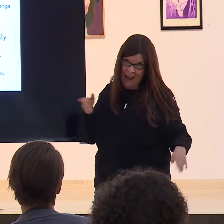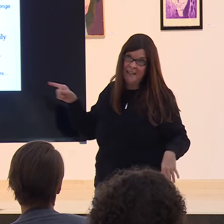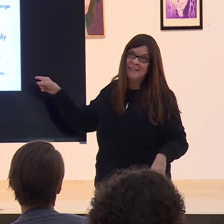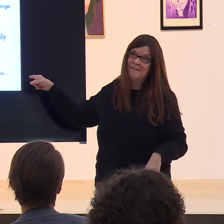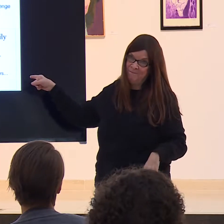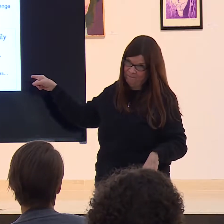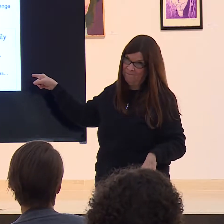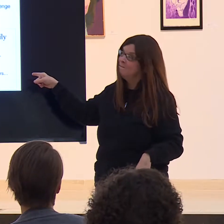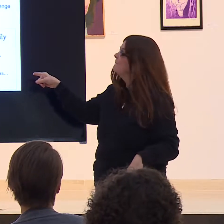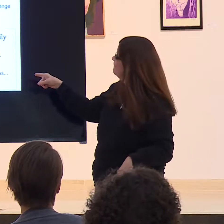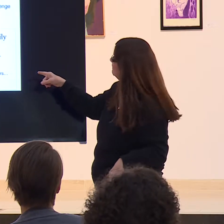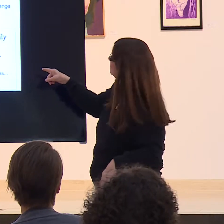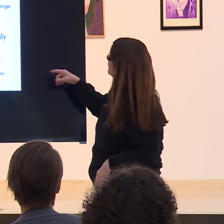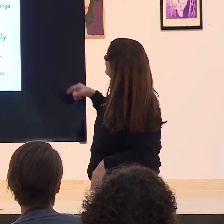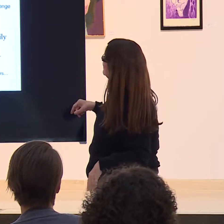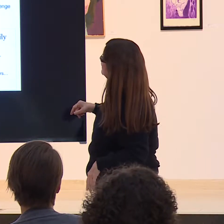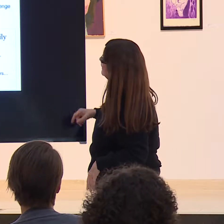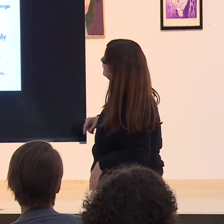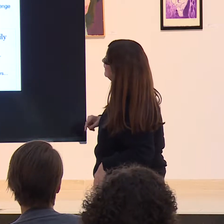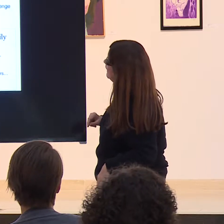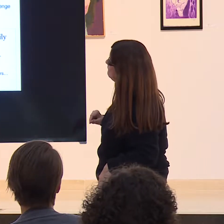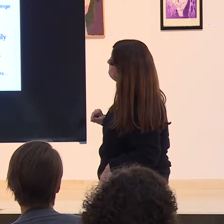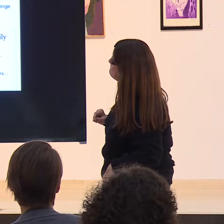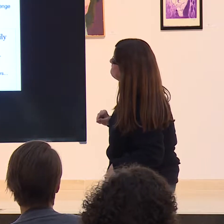To be featured on that show was touching.